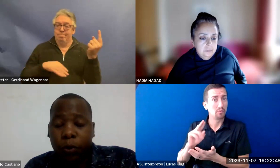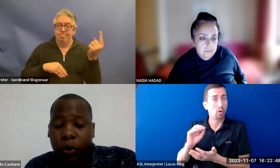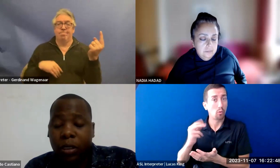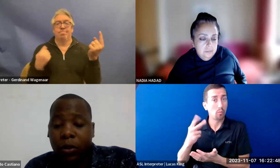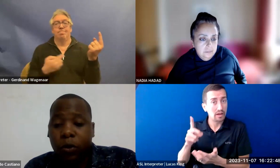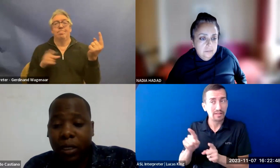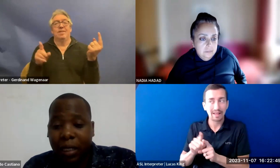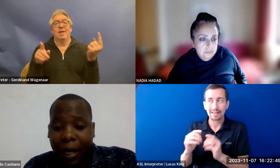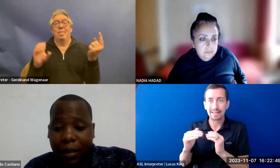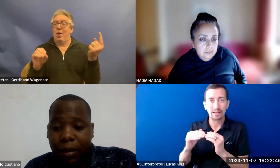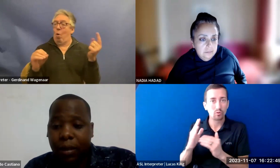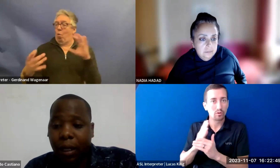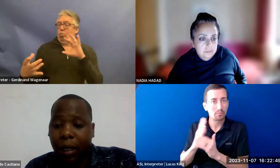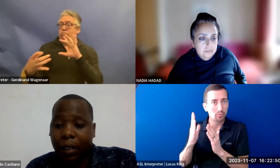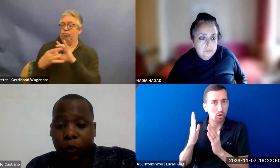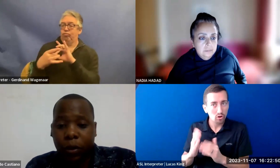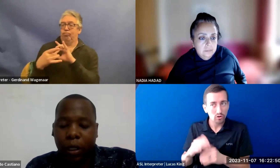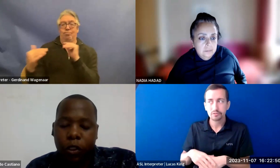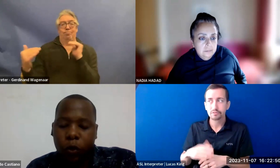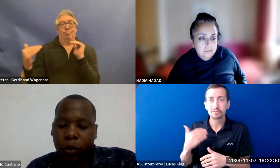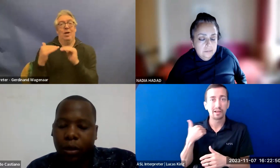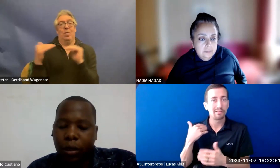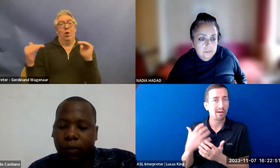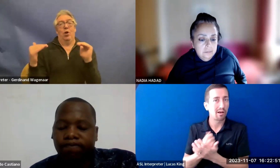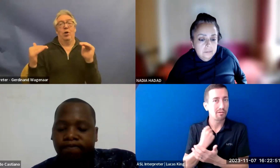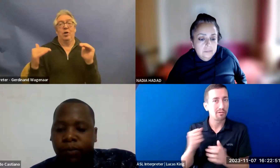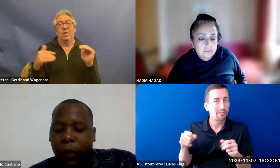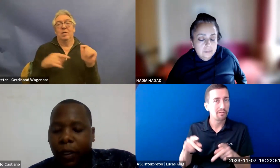Having also the opportunity to discuss and to engage